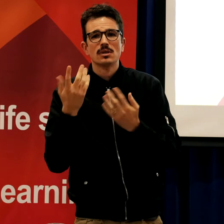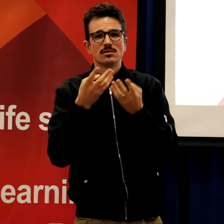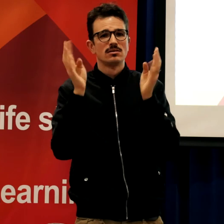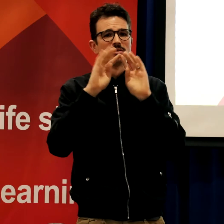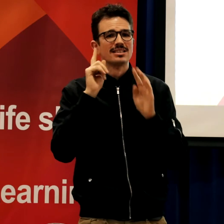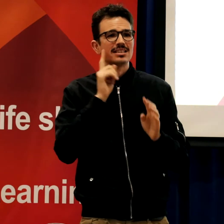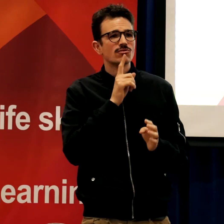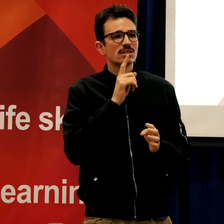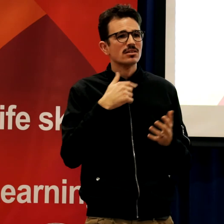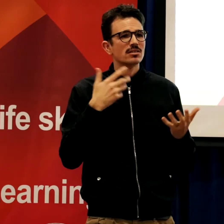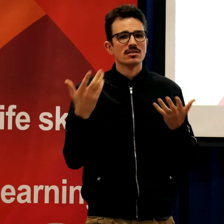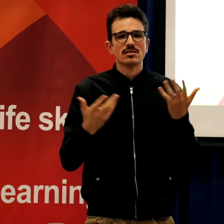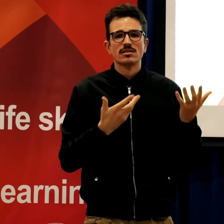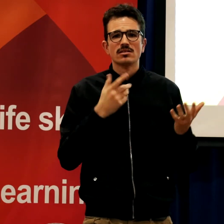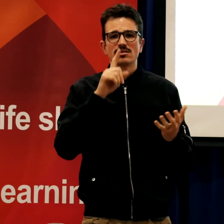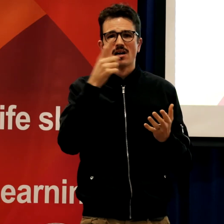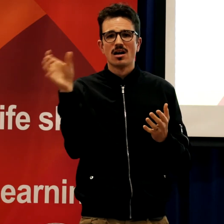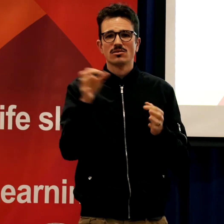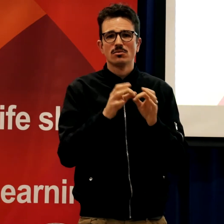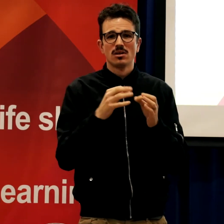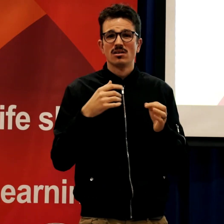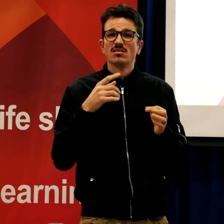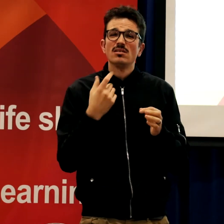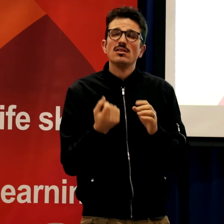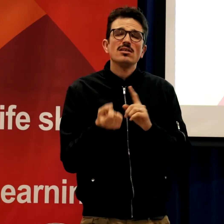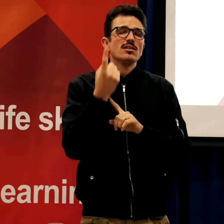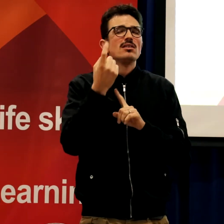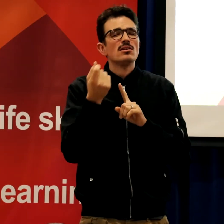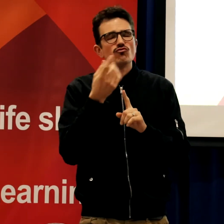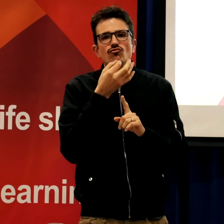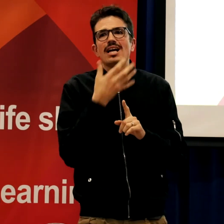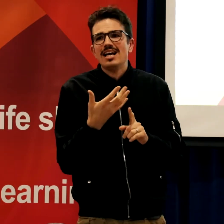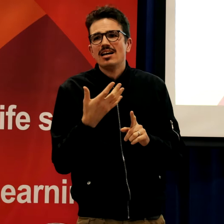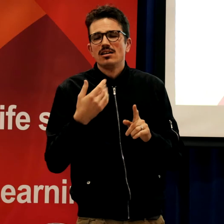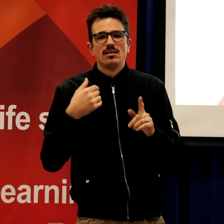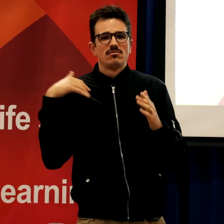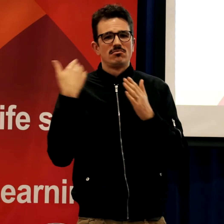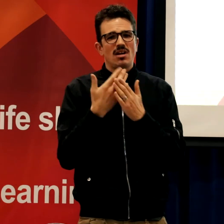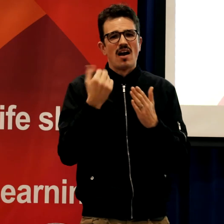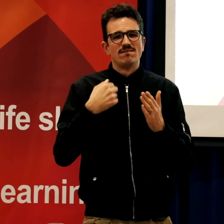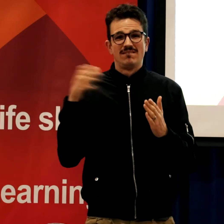because members of the Deaf community play a lot of sport, and they were all Hearing. So I was like, how do I get an interpreter for that?